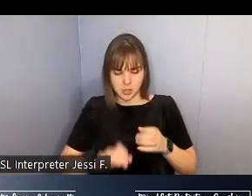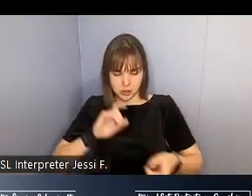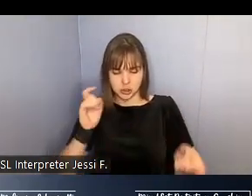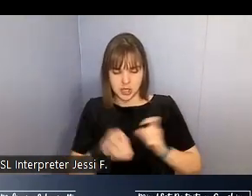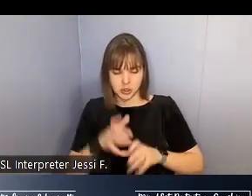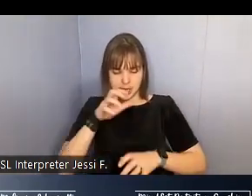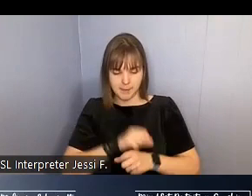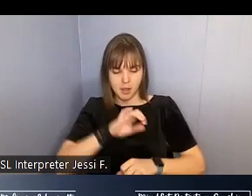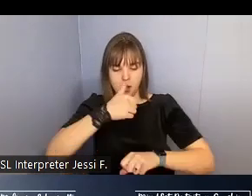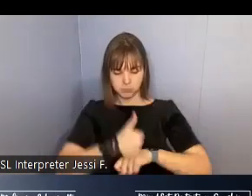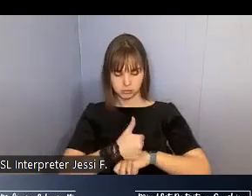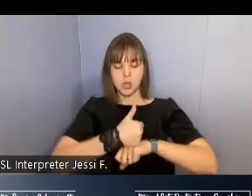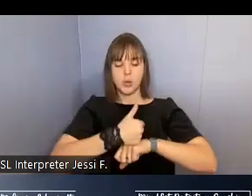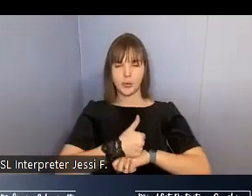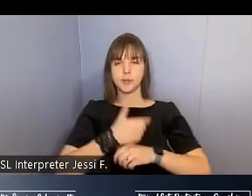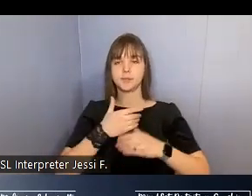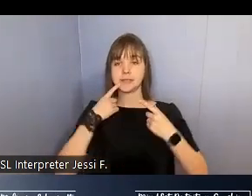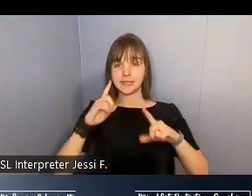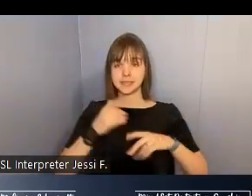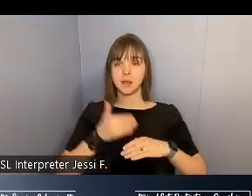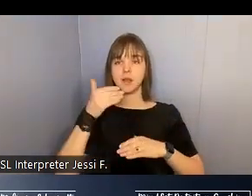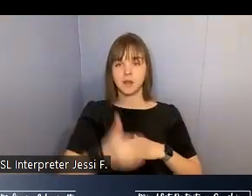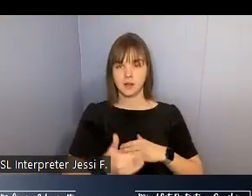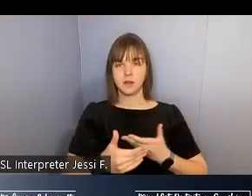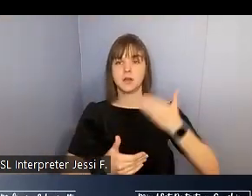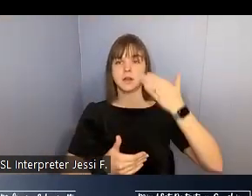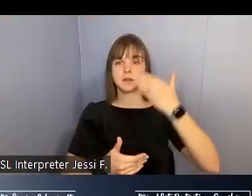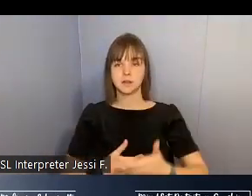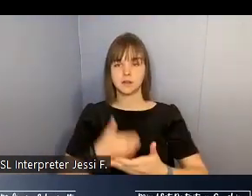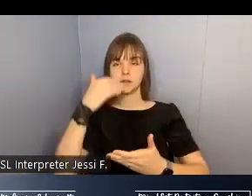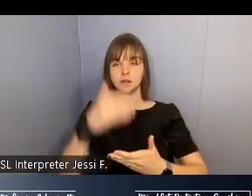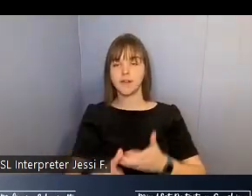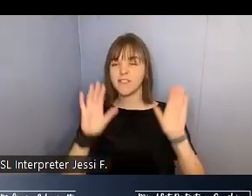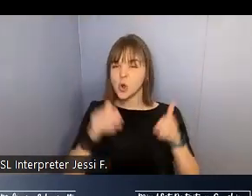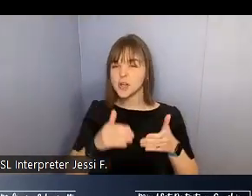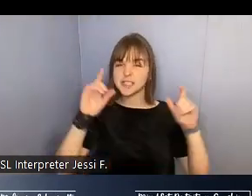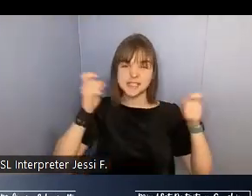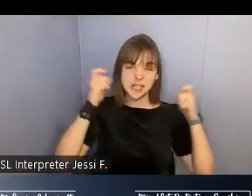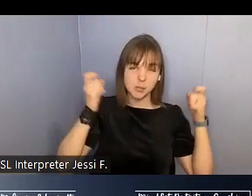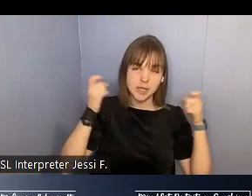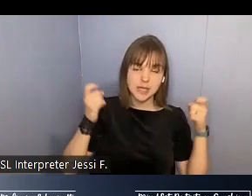Focus on progress and not progression, small wins, non-scale victories, really flipping